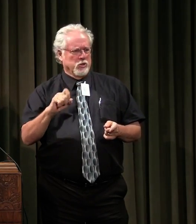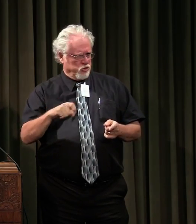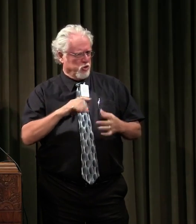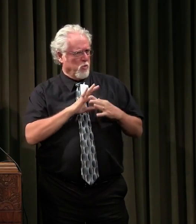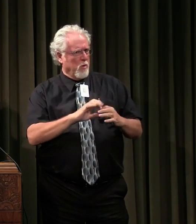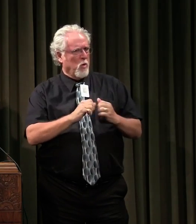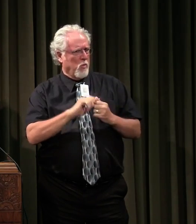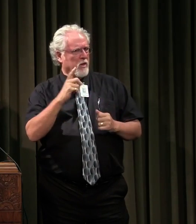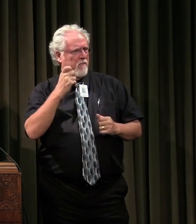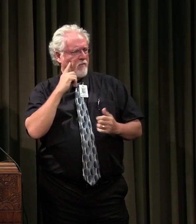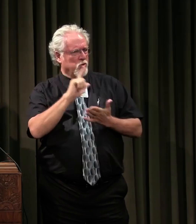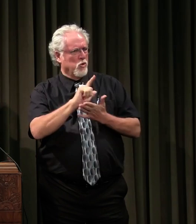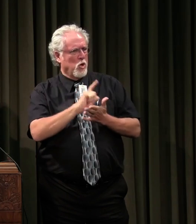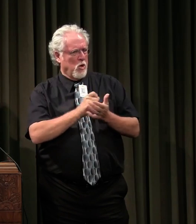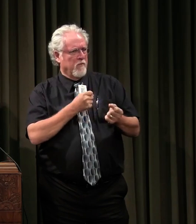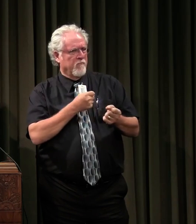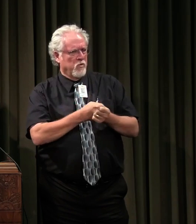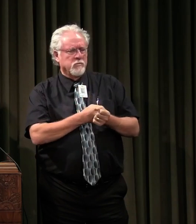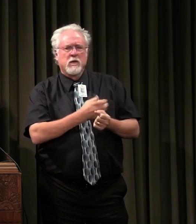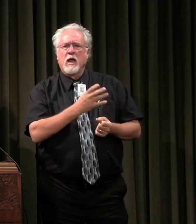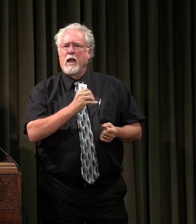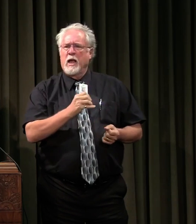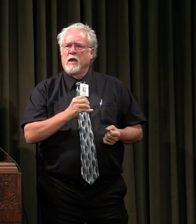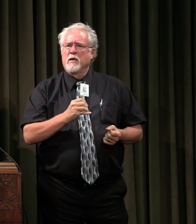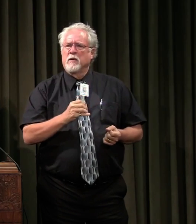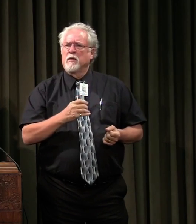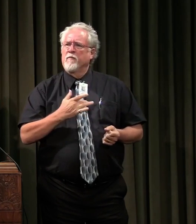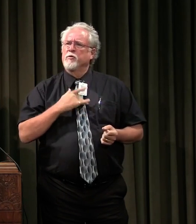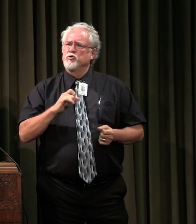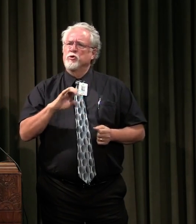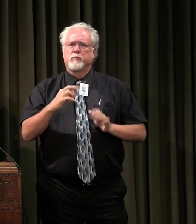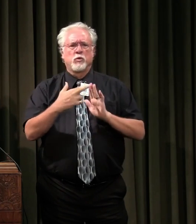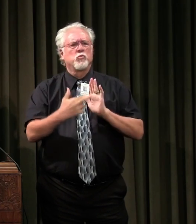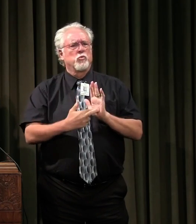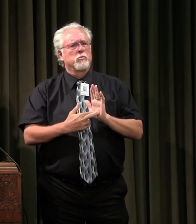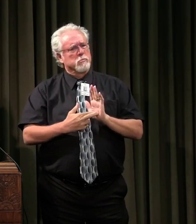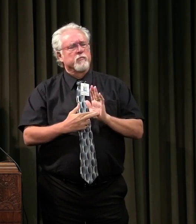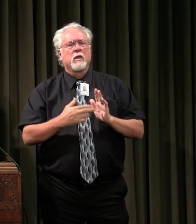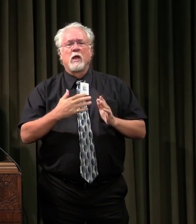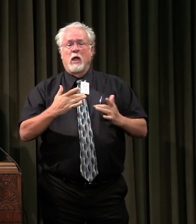law enforcement and I think that that's got to be the rule. My concern is that